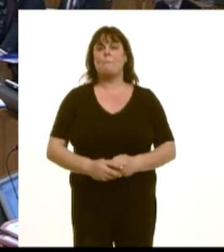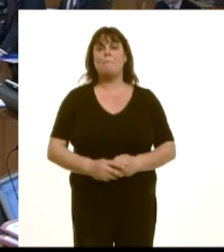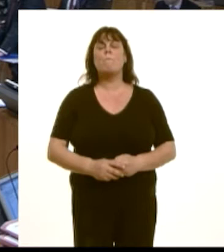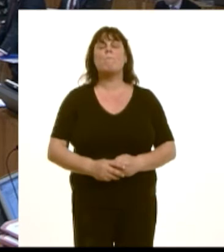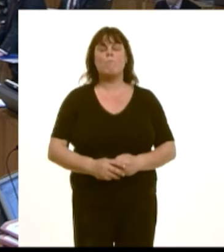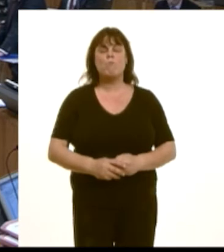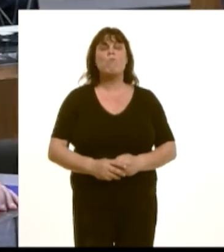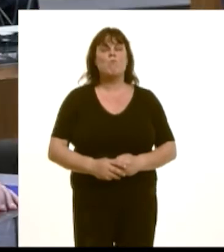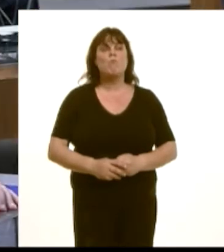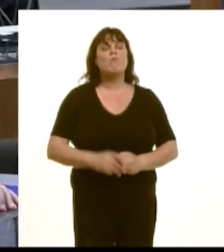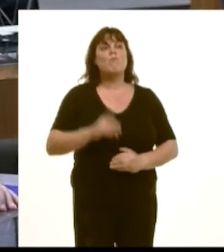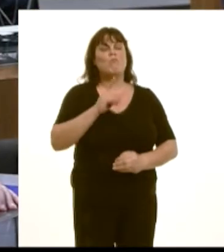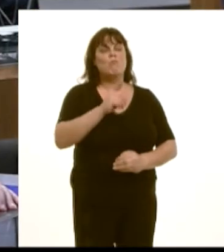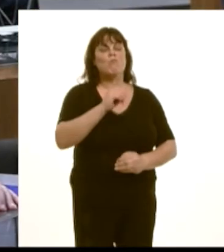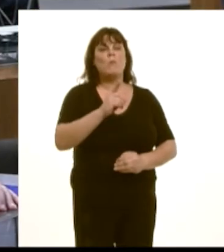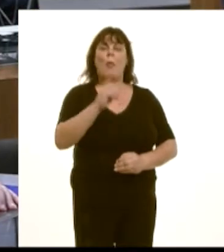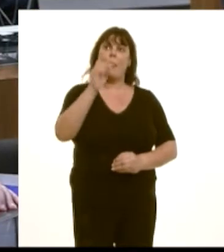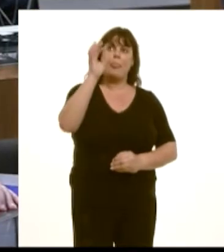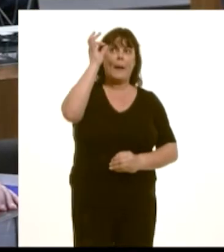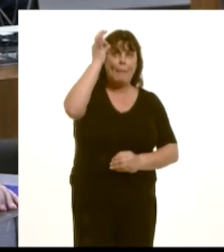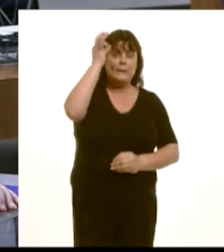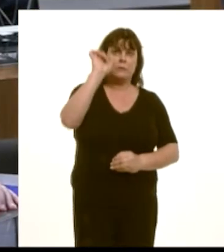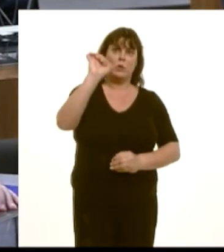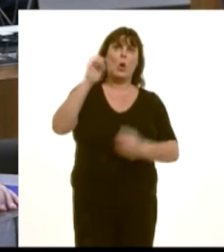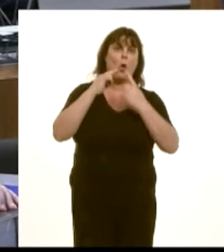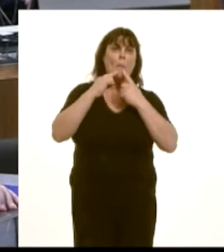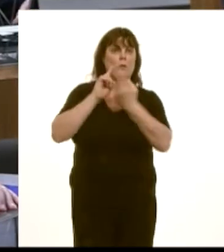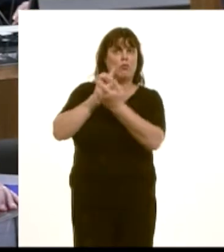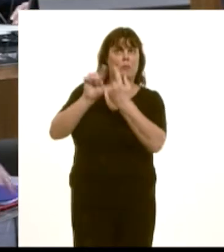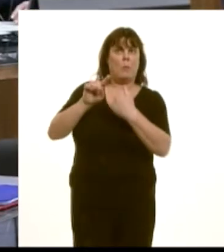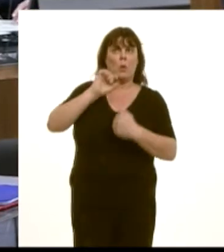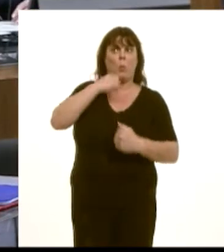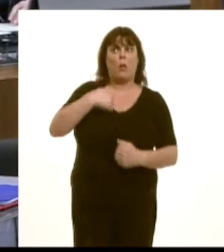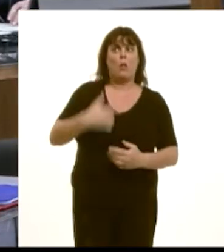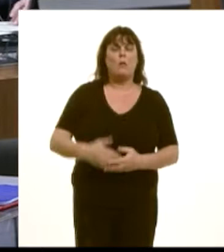be responding to the committee as soon as possible. Secondly, the Minister has asked